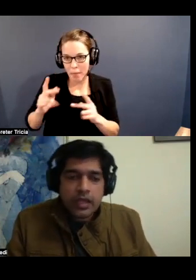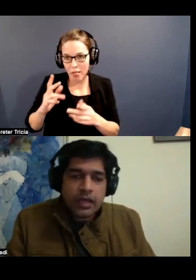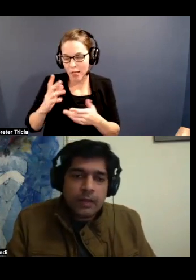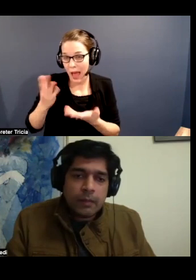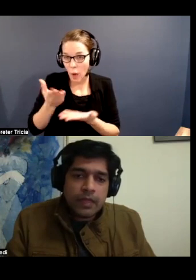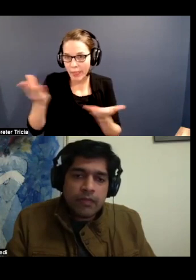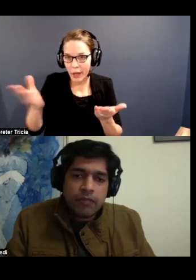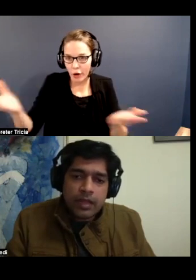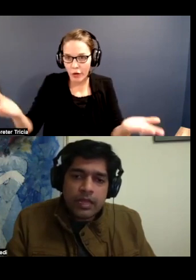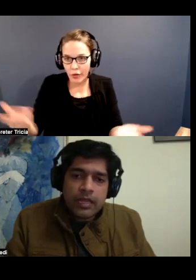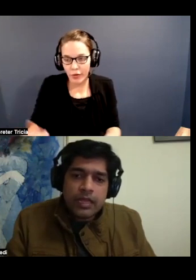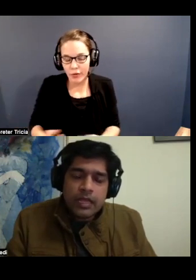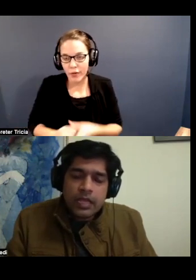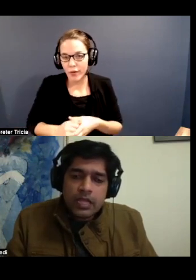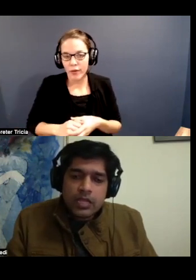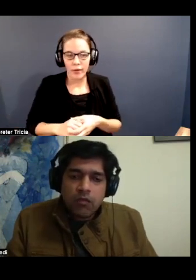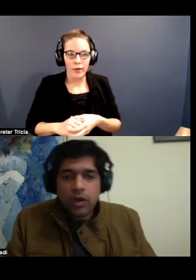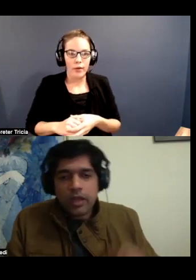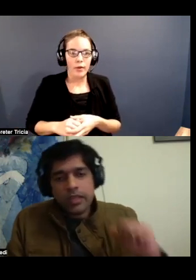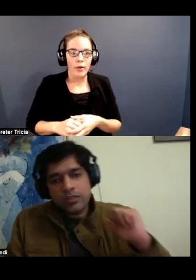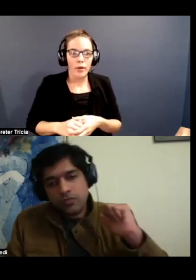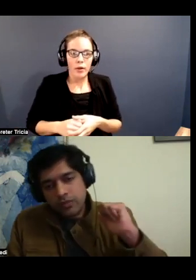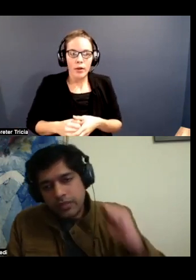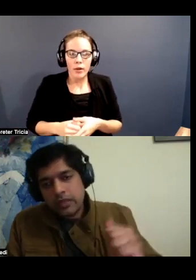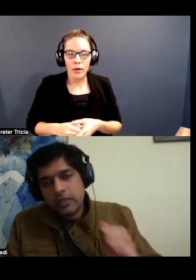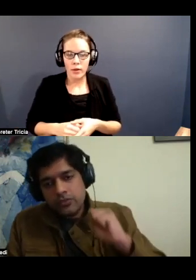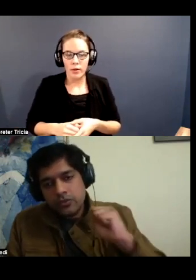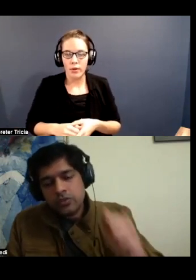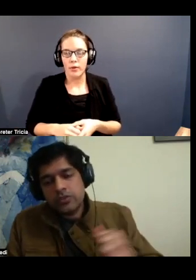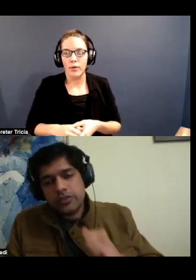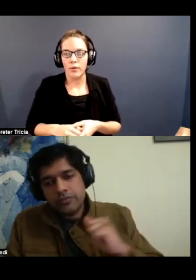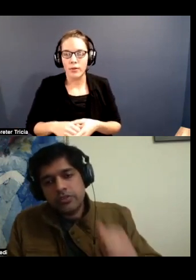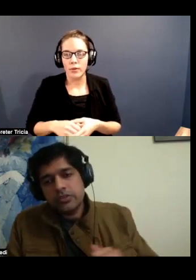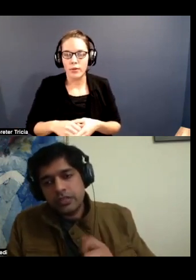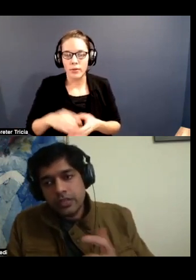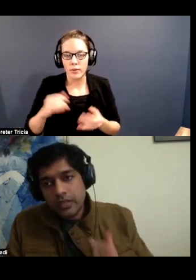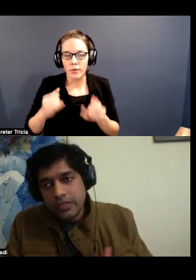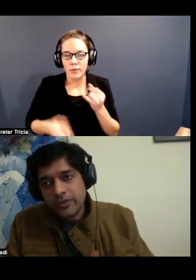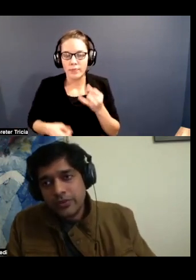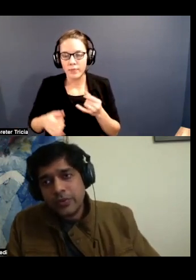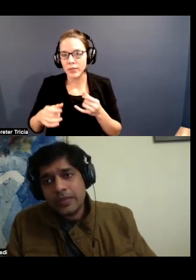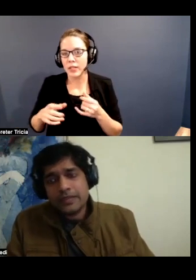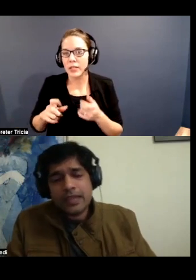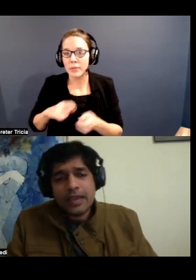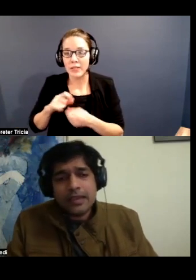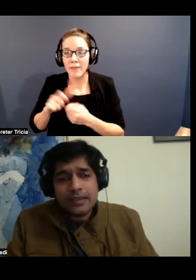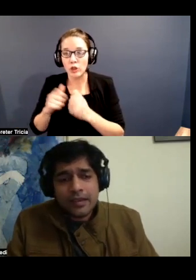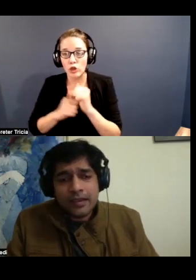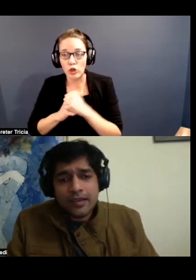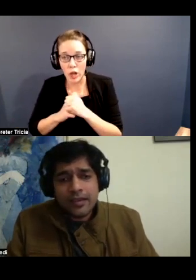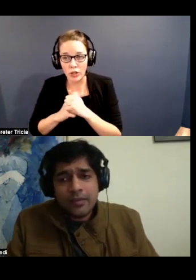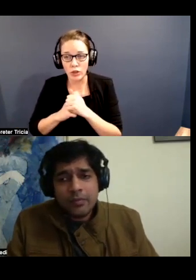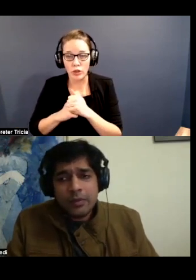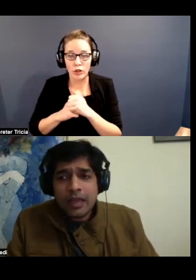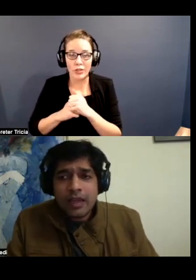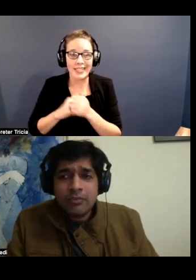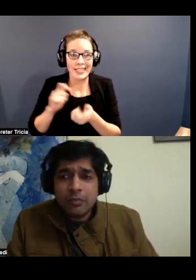And finally, what physical and structural deficiency lead to is that people have to pay